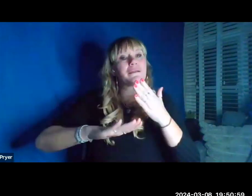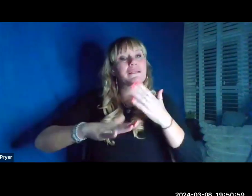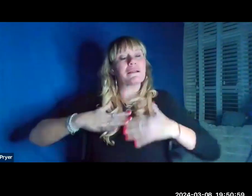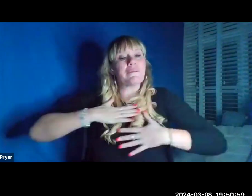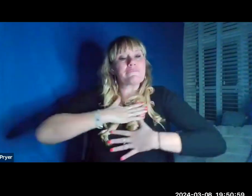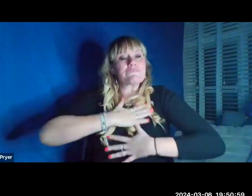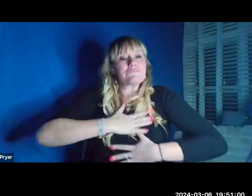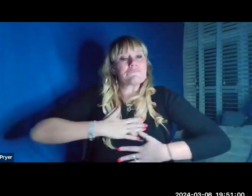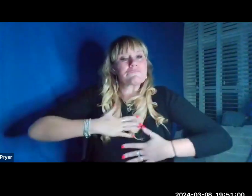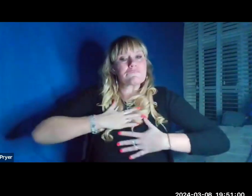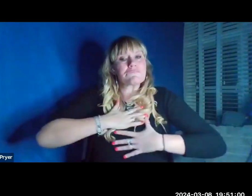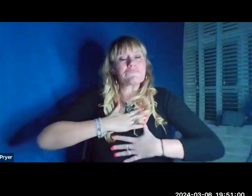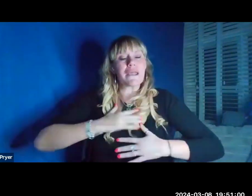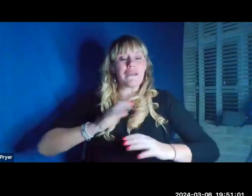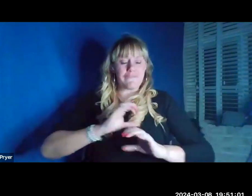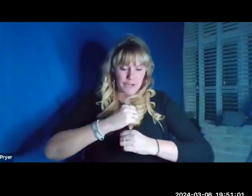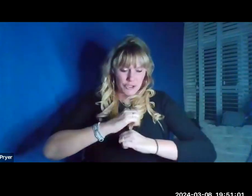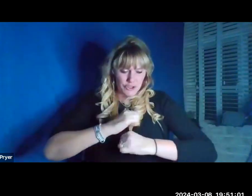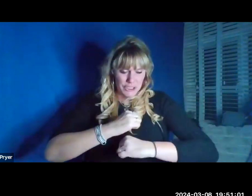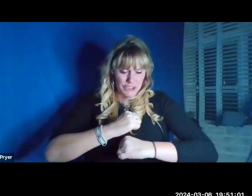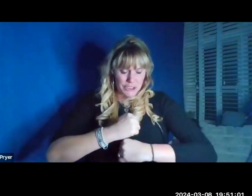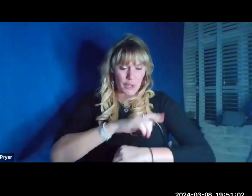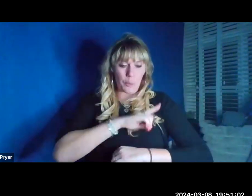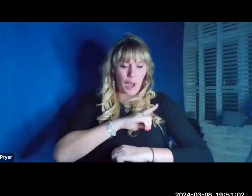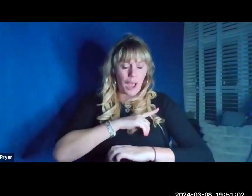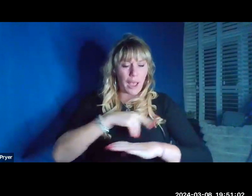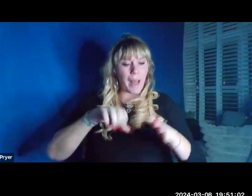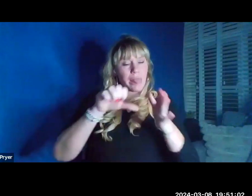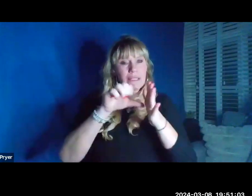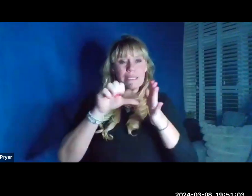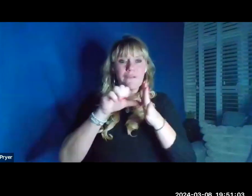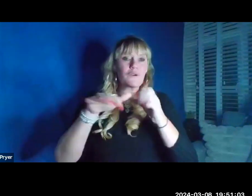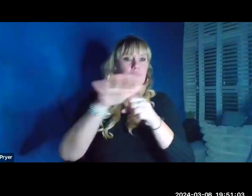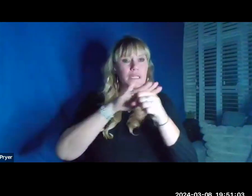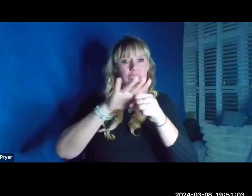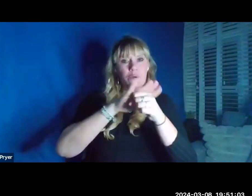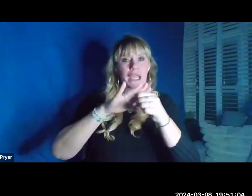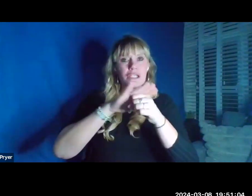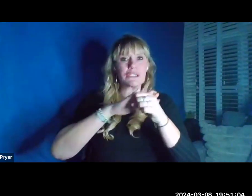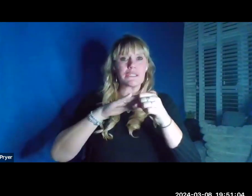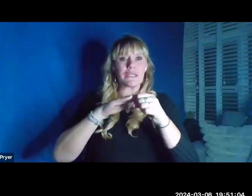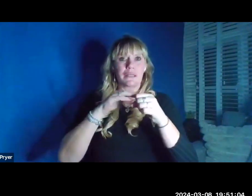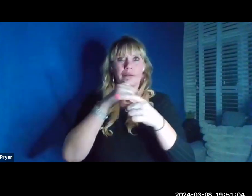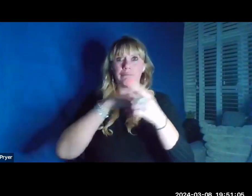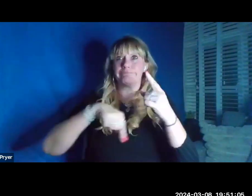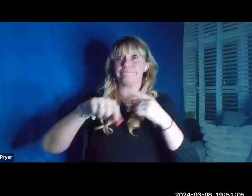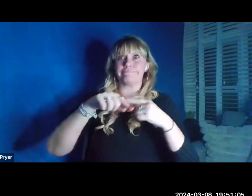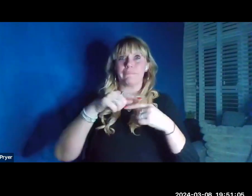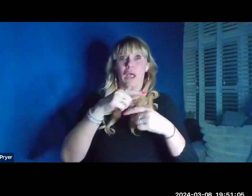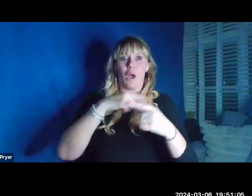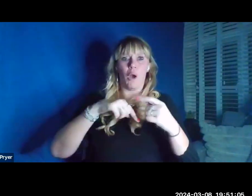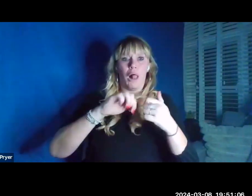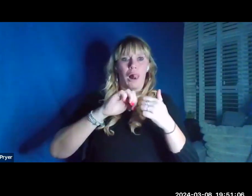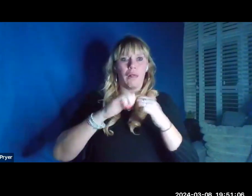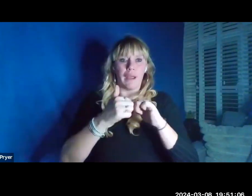and frustration about the difficult situations facing many of our sisters today, all over the world.